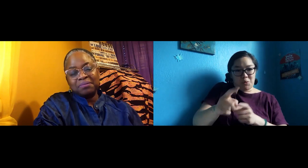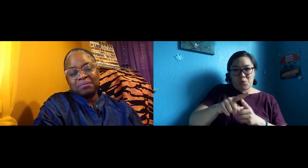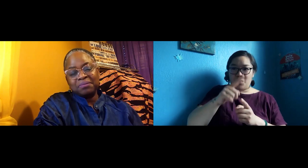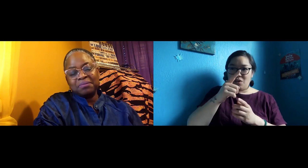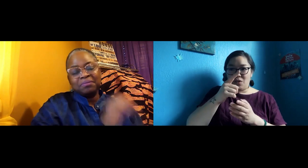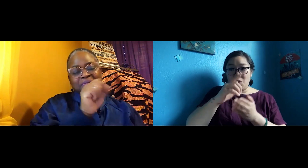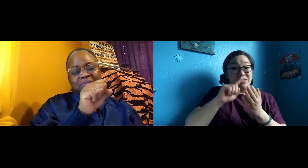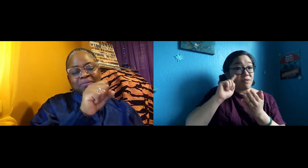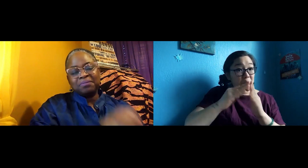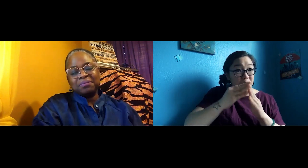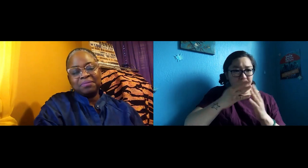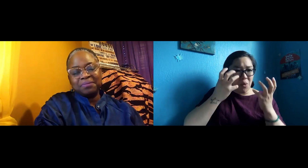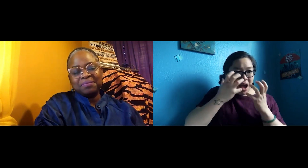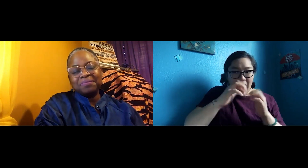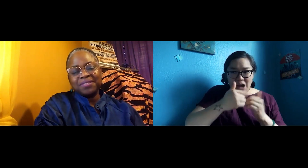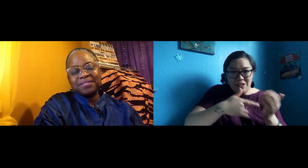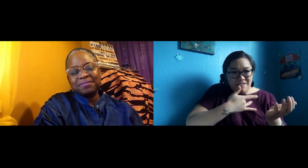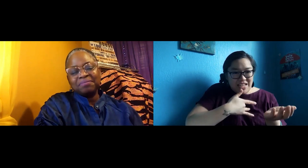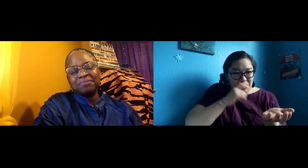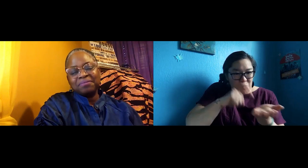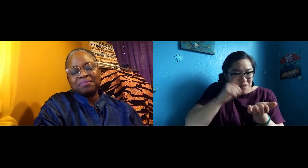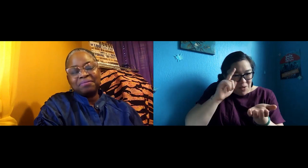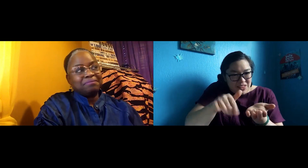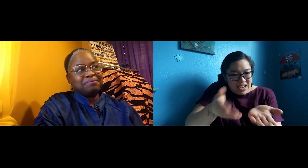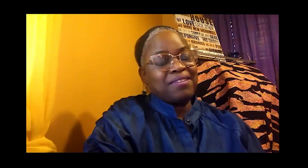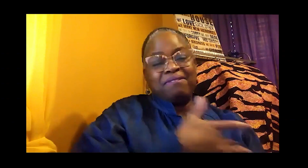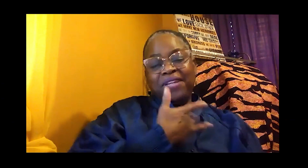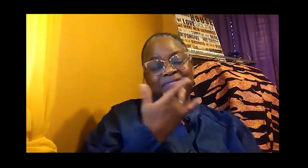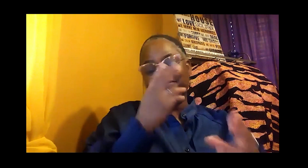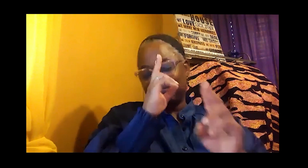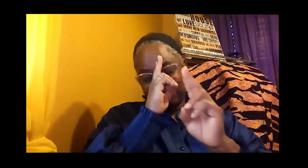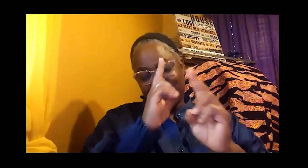Gallaudet University for your social contributions to the Deaf community. Wow! How did you feel to